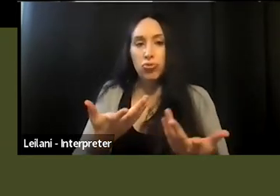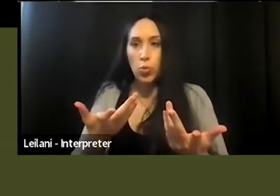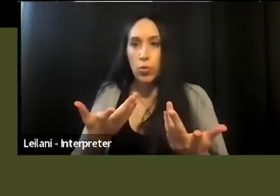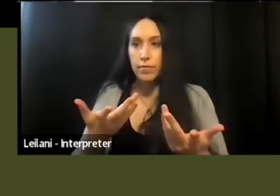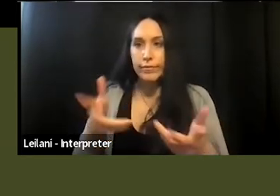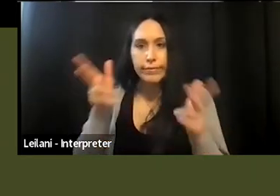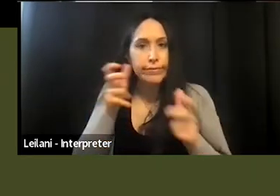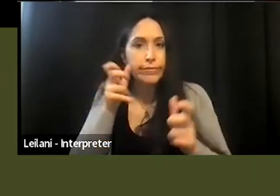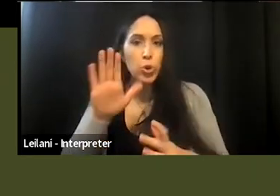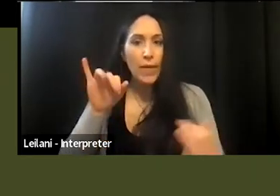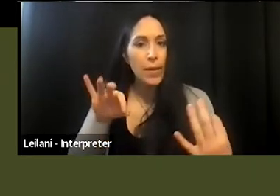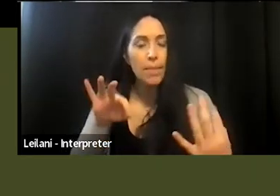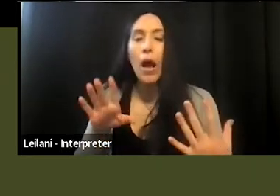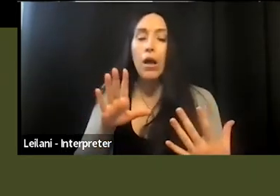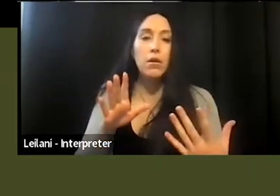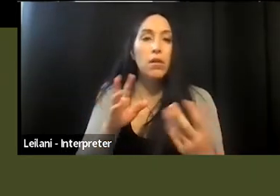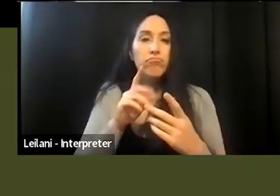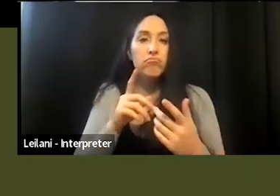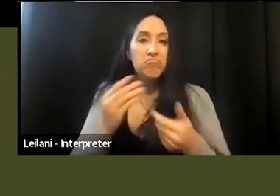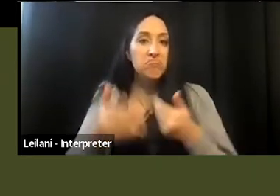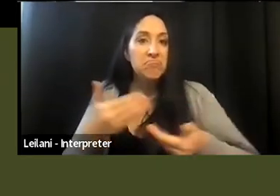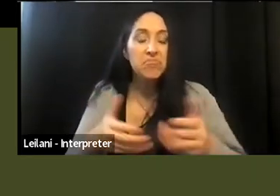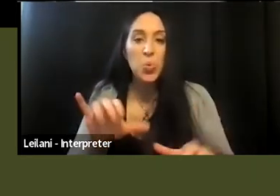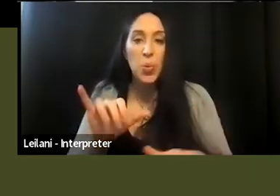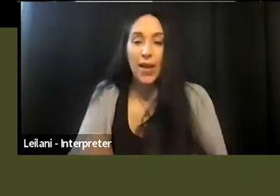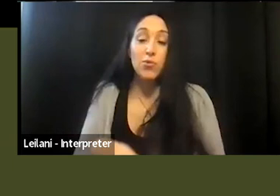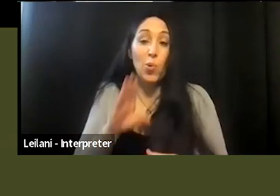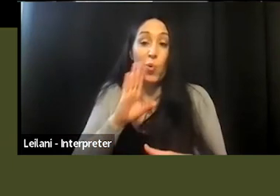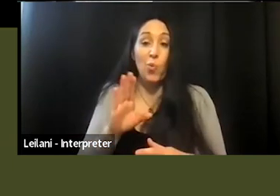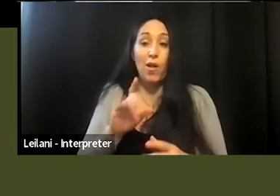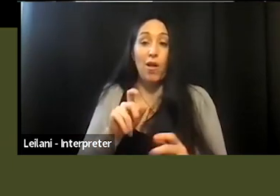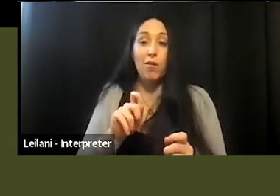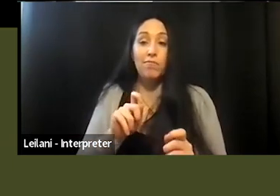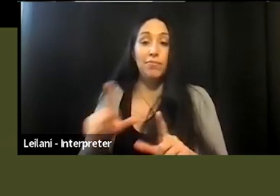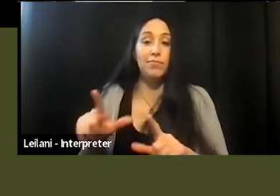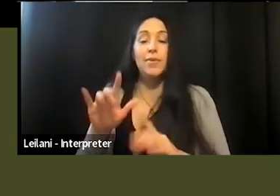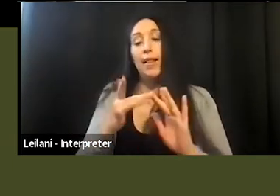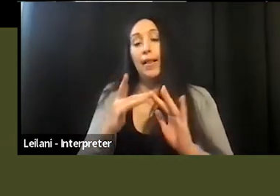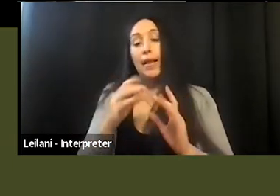So we're going to put that link in the chat so that you all can take that evaluation